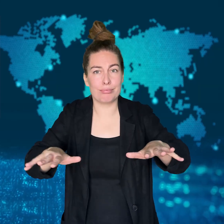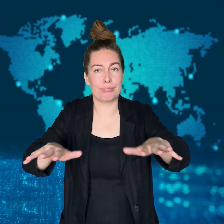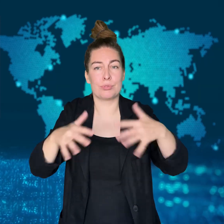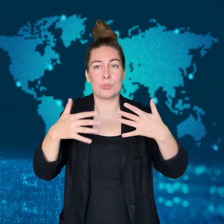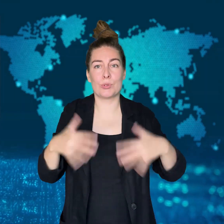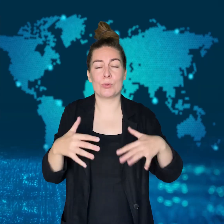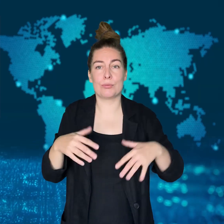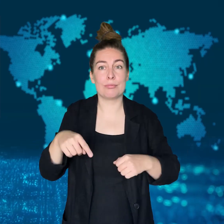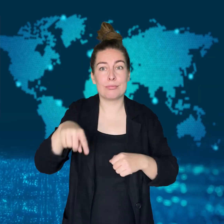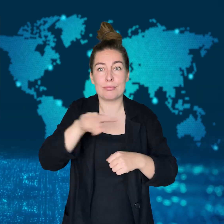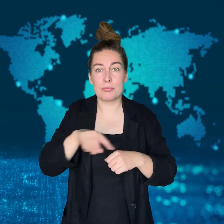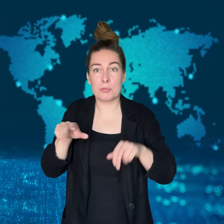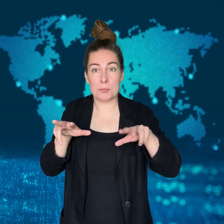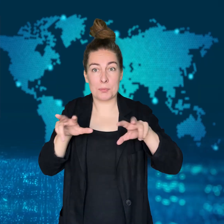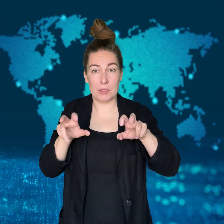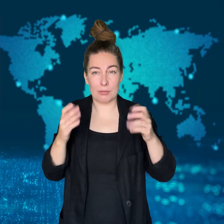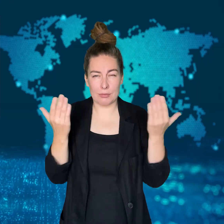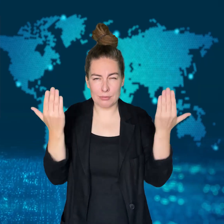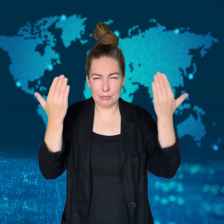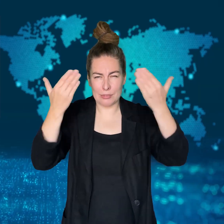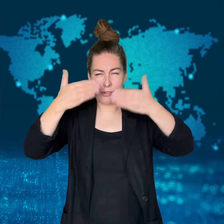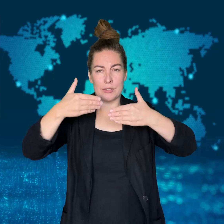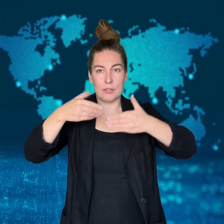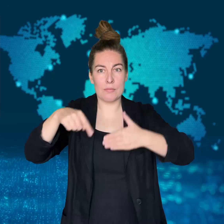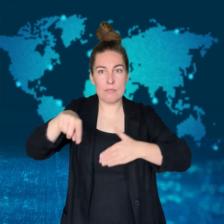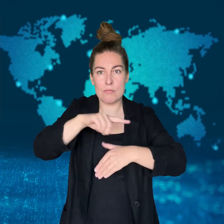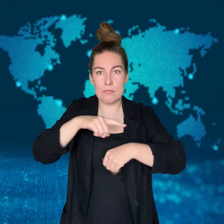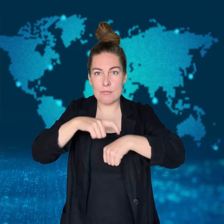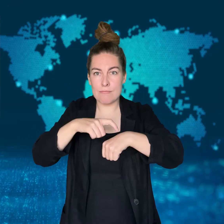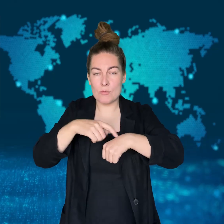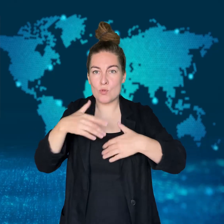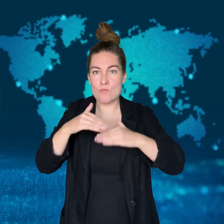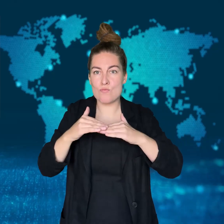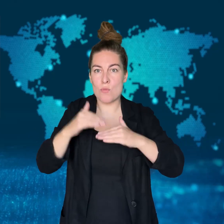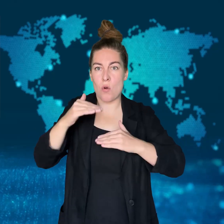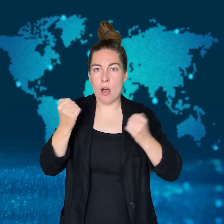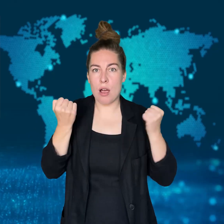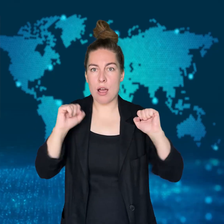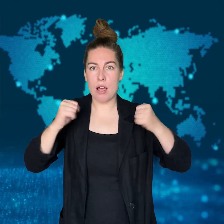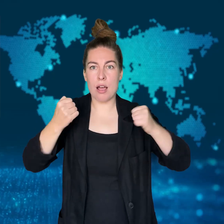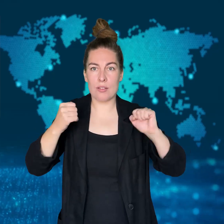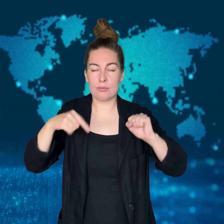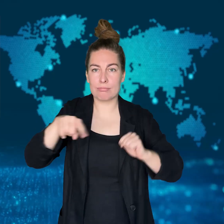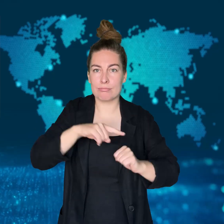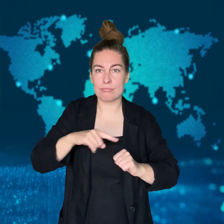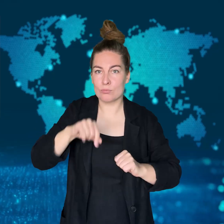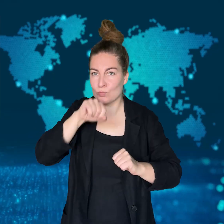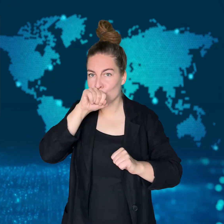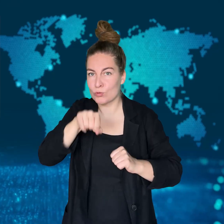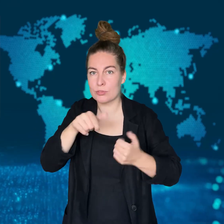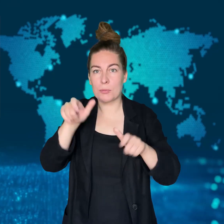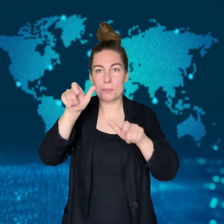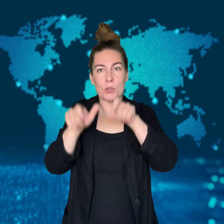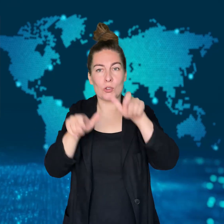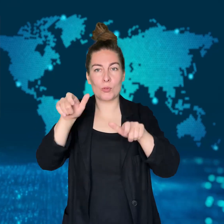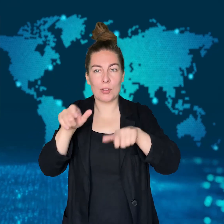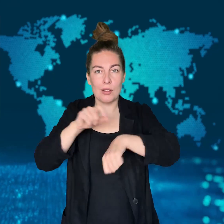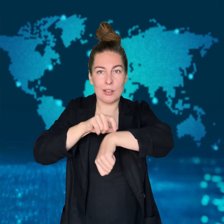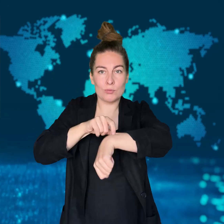The bugs are active at night when they feed on human blood.